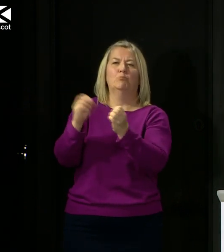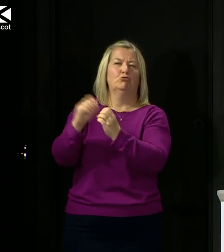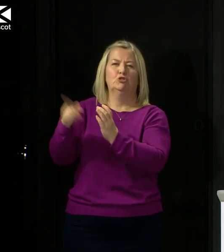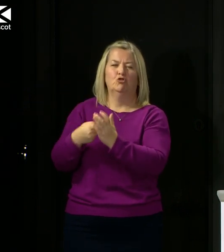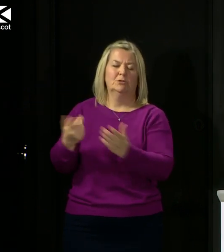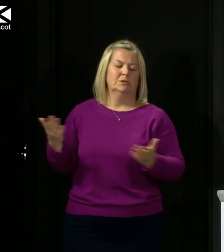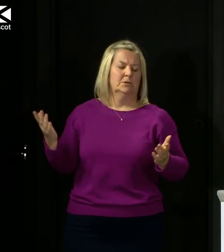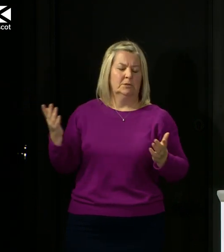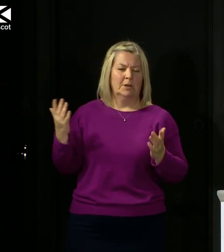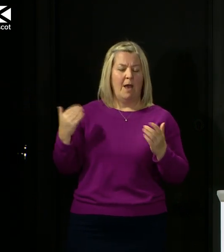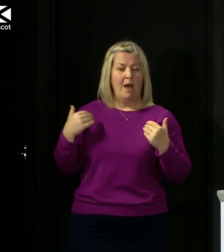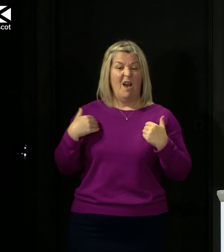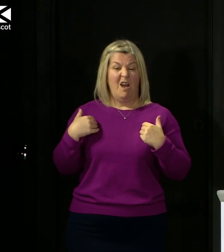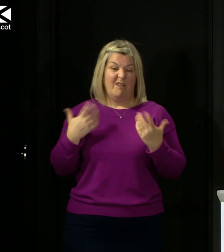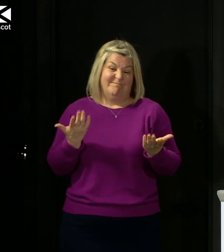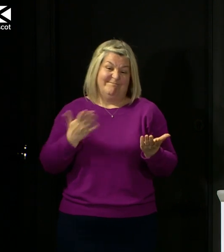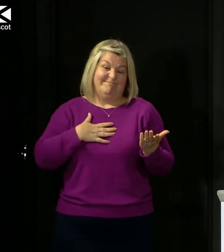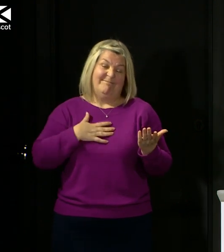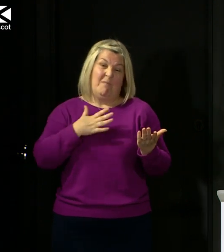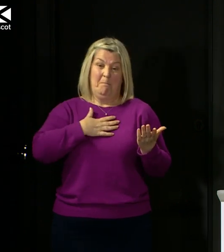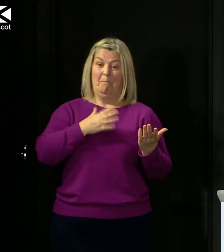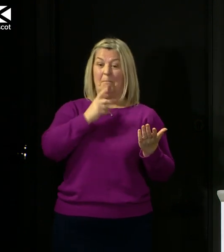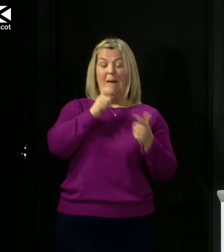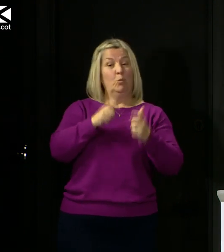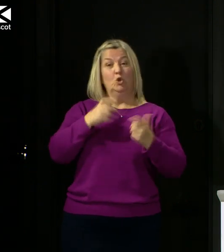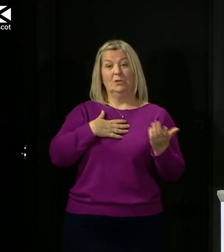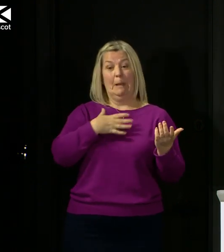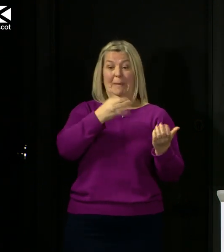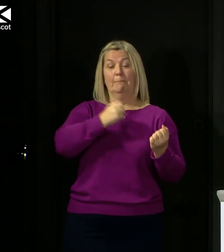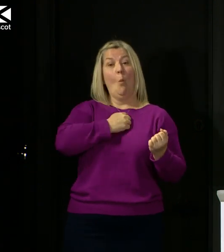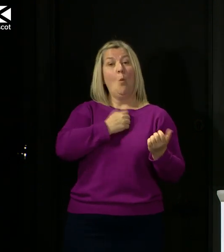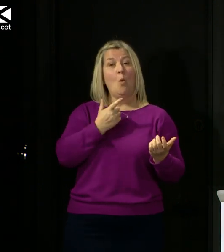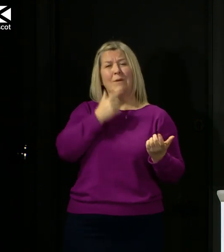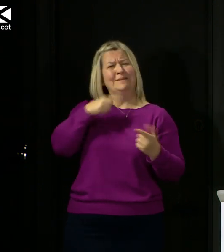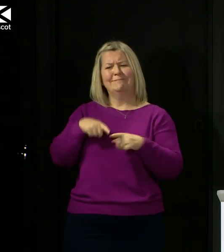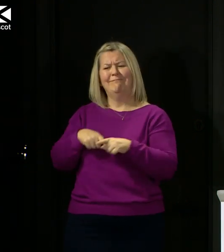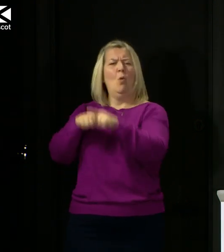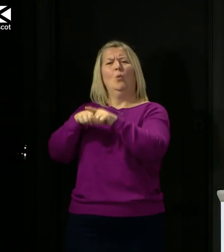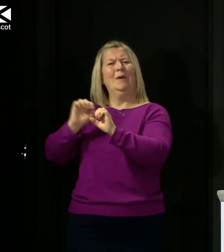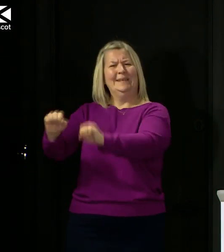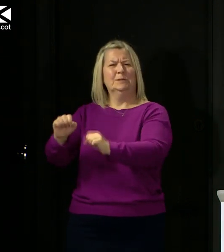it is important for somebody in my position to do. What I said then, and i suppose it